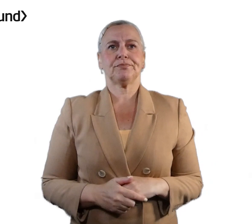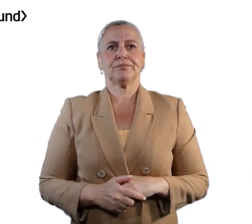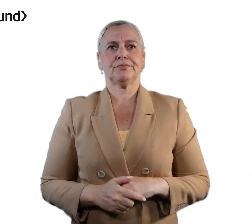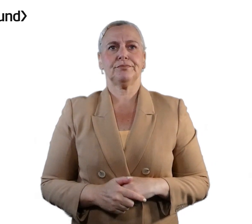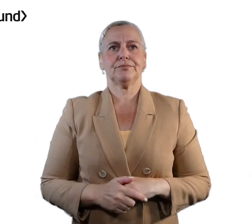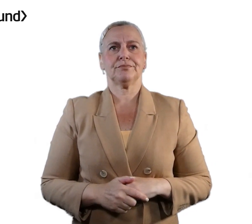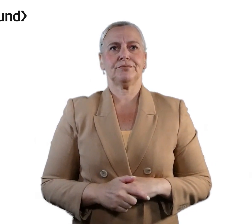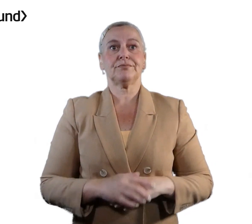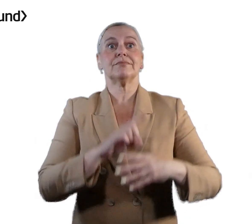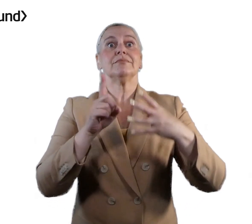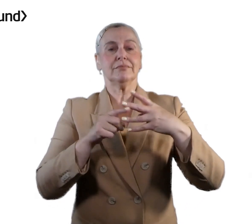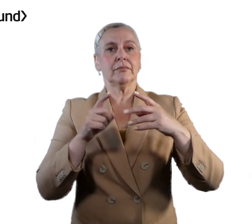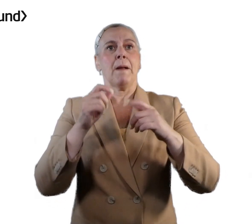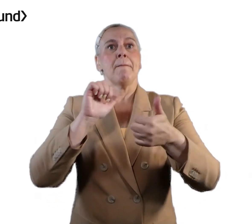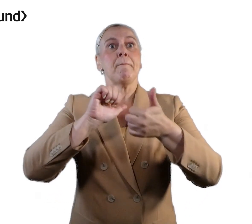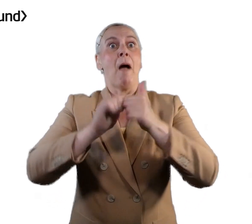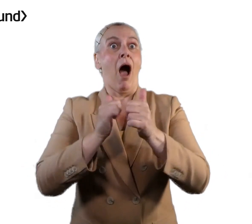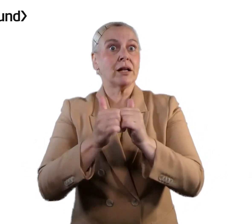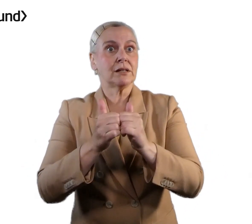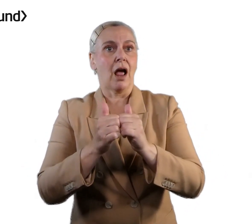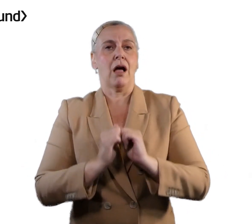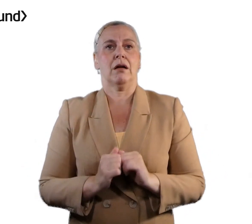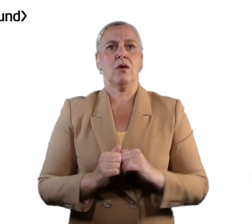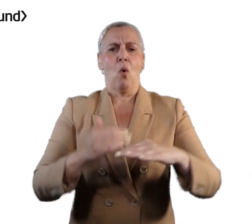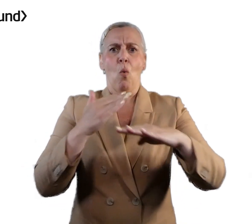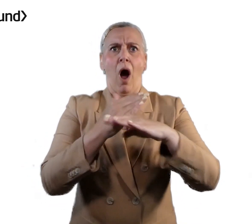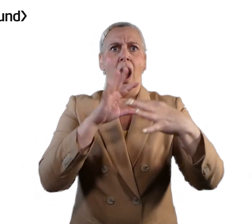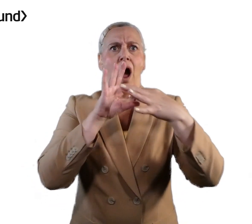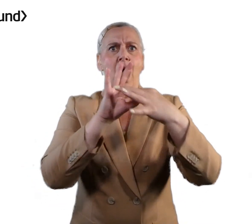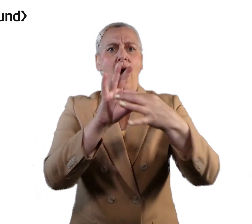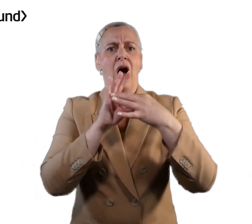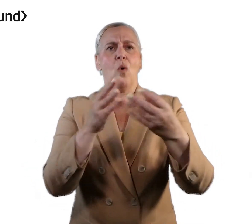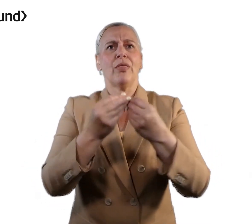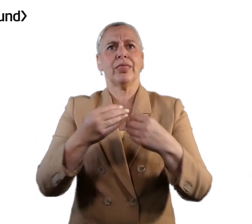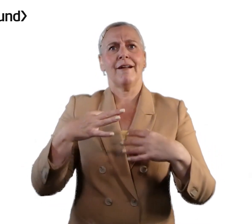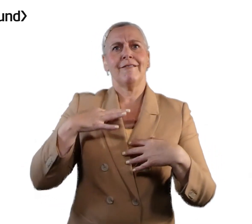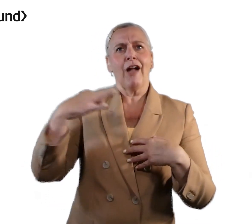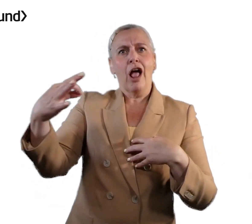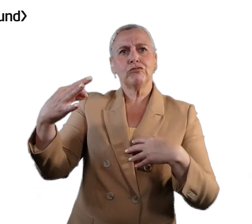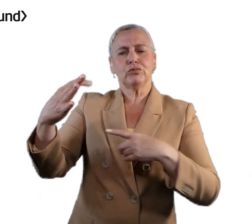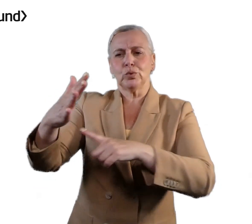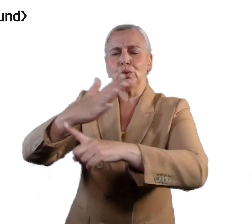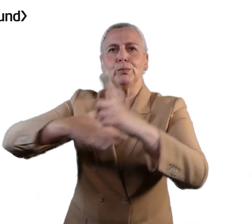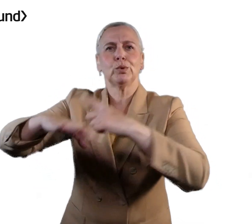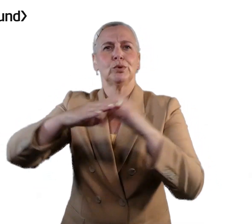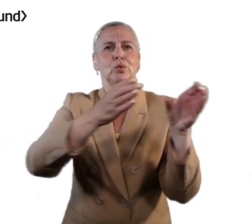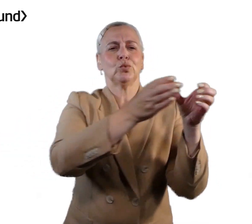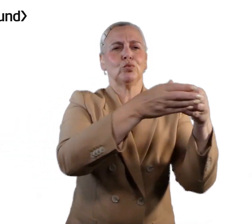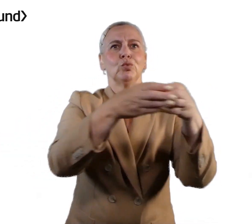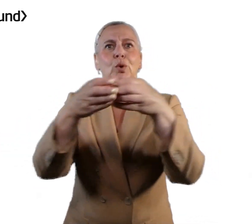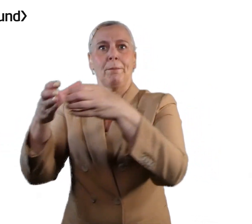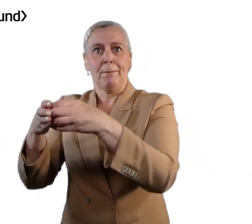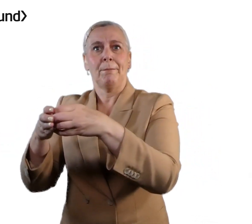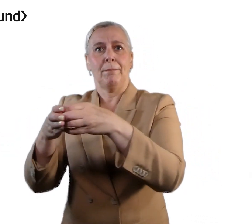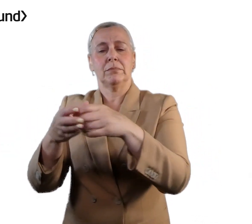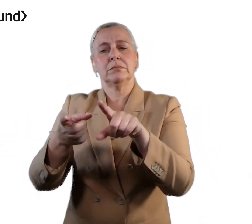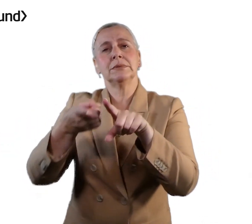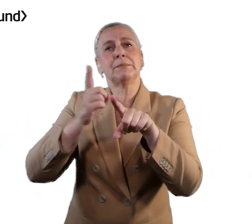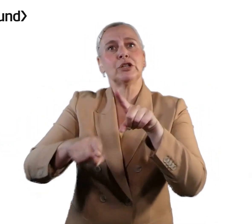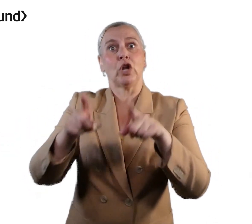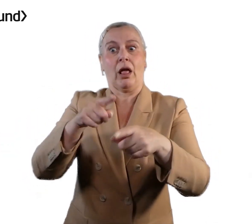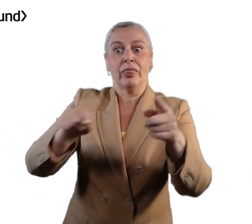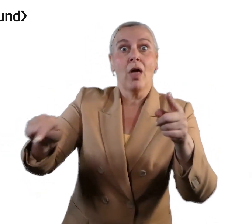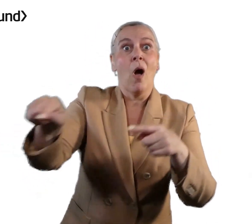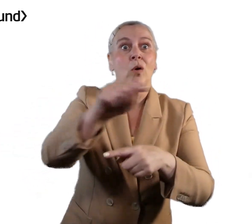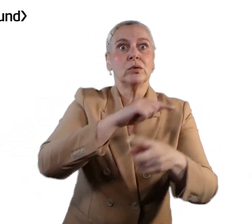3) Partner. Work with voluntary and community bodies, in particular those representing